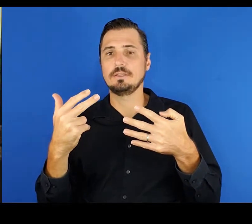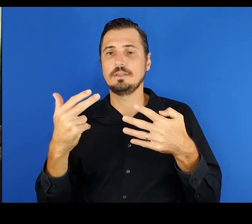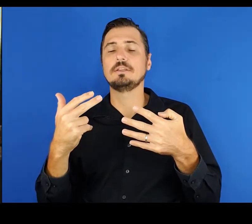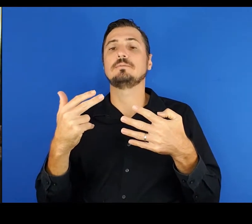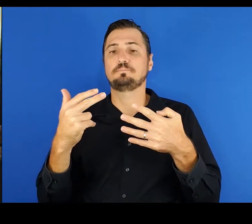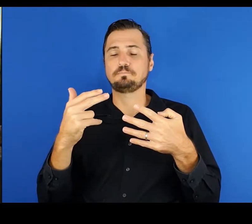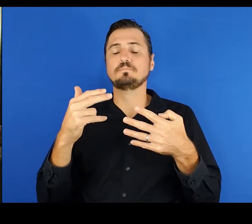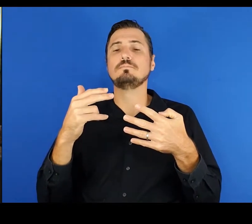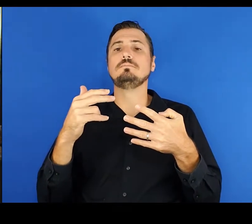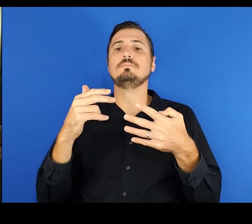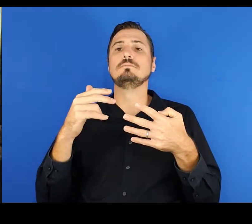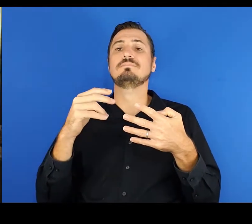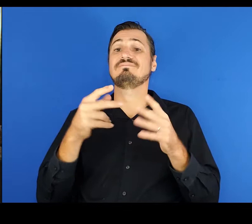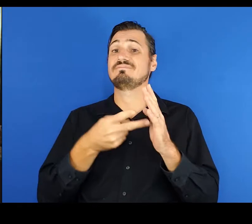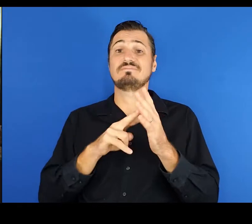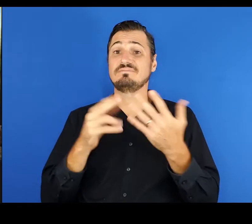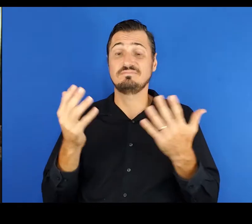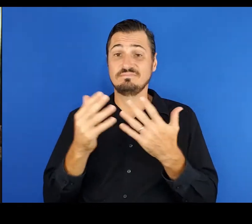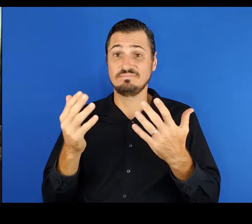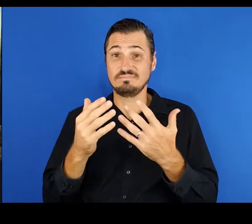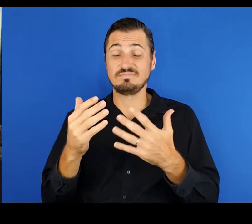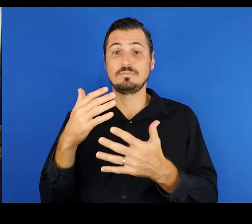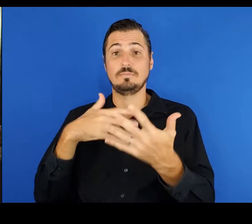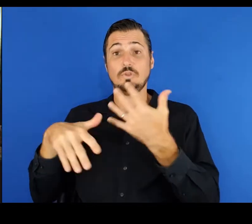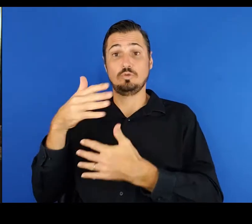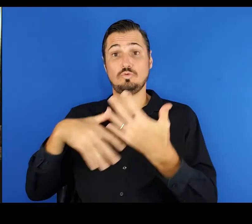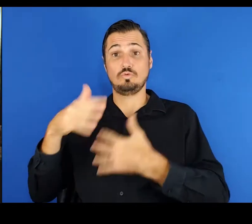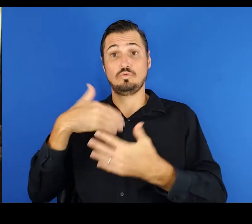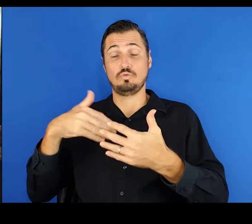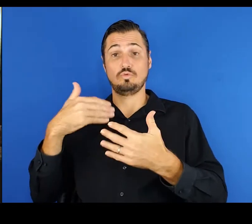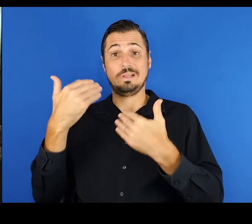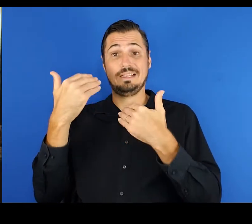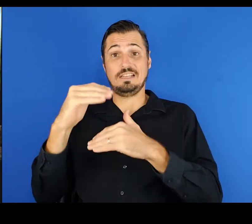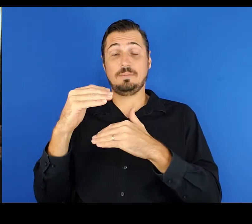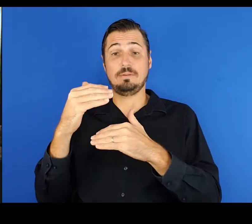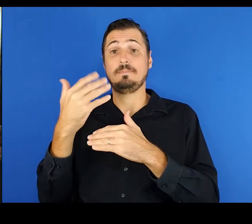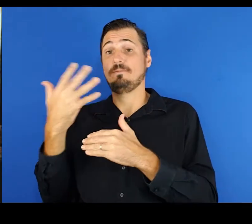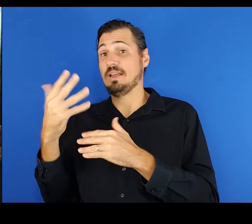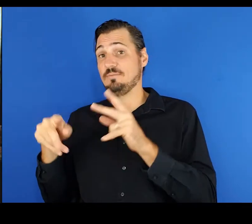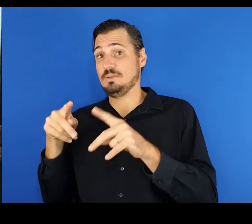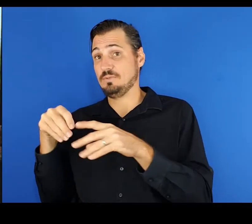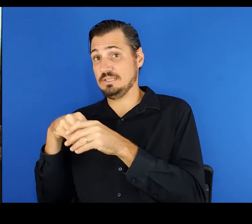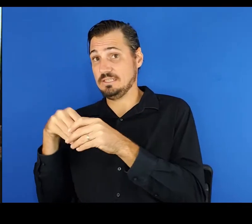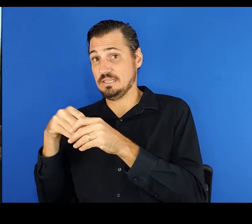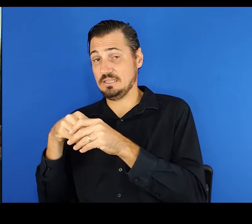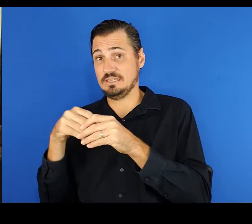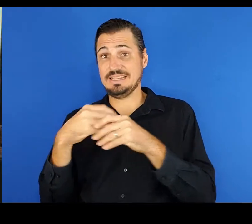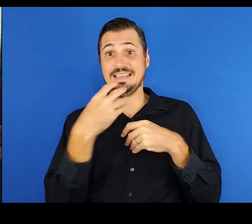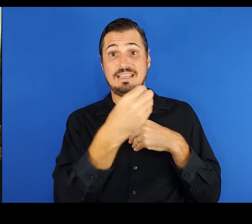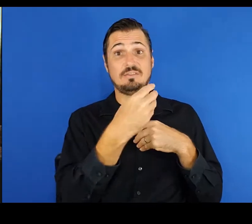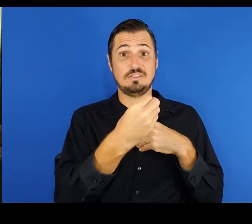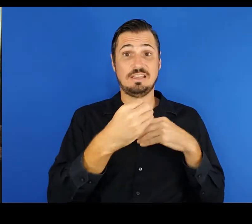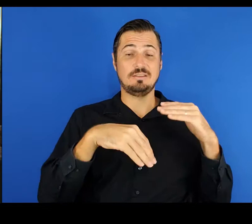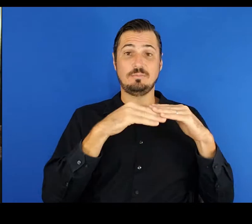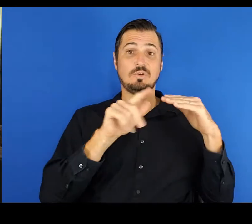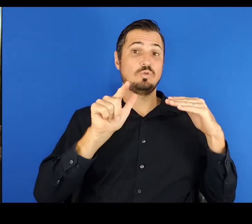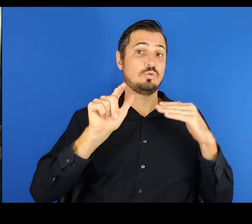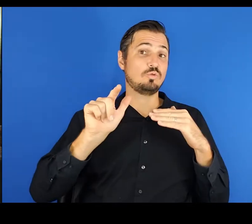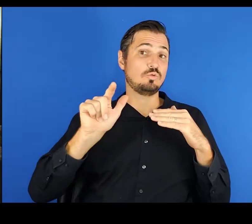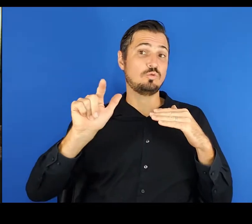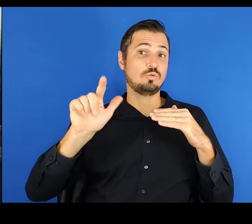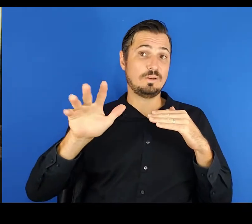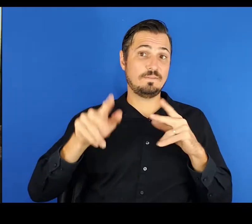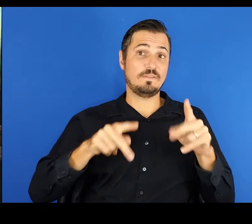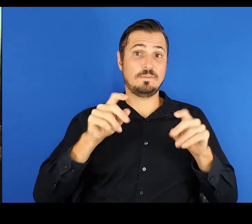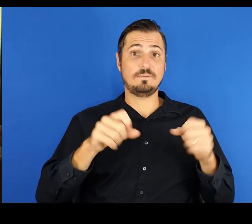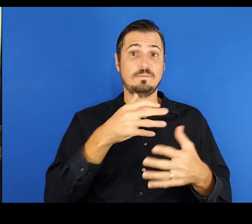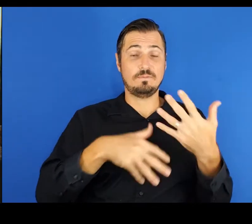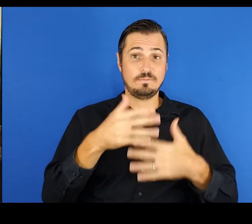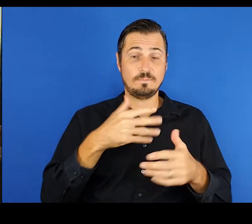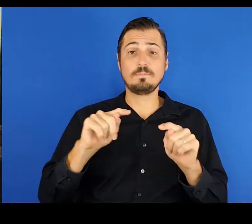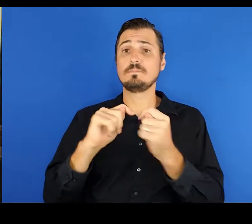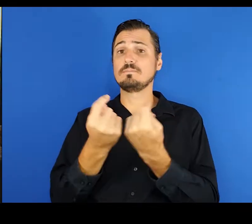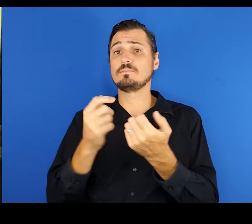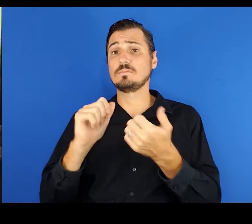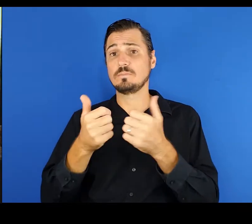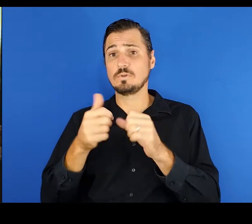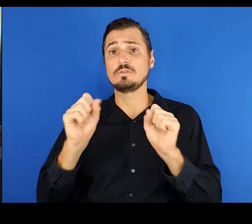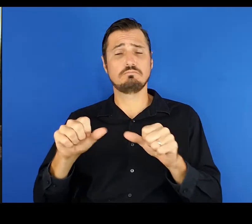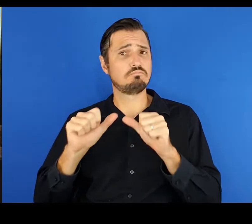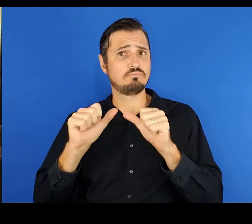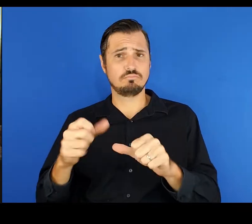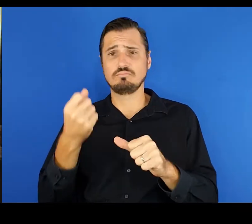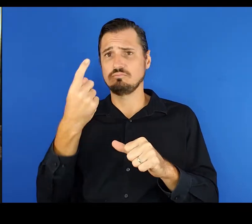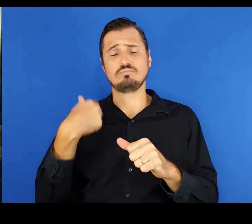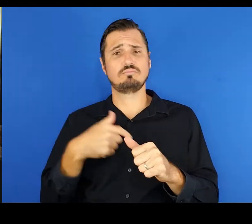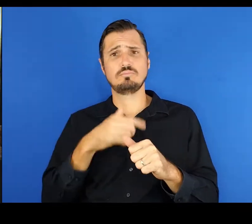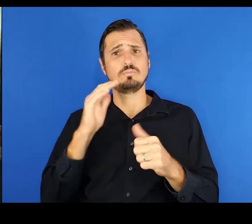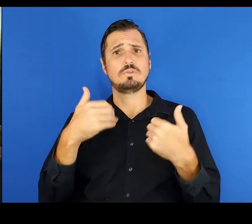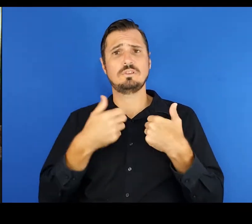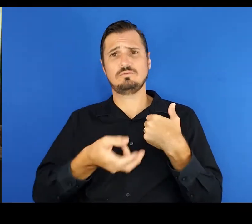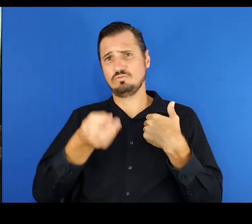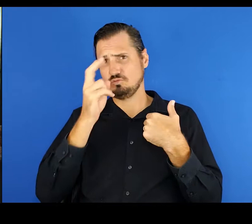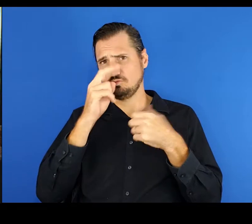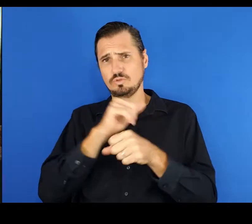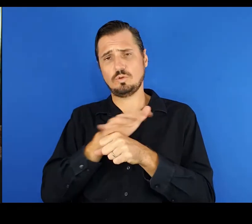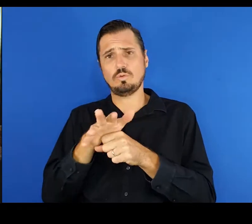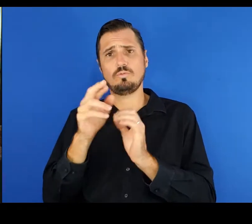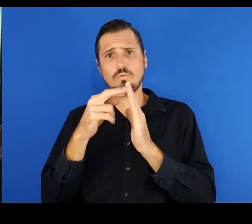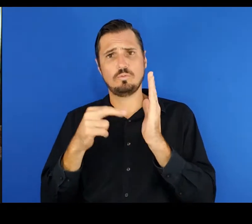The proposed change moves the social gathering limit to 5 indoors and keeps the outdoor limit at 25. It also allow team sports to continue with strict COVID-safe protocols in place